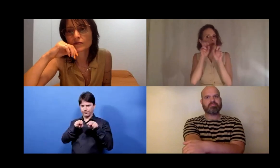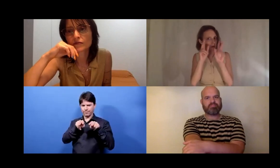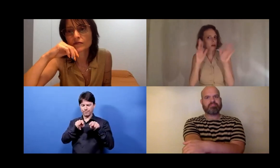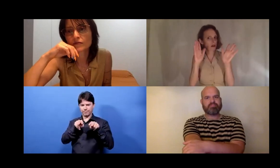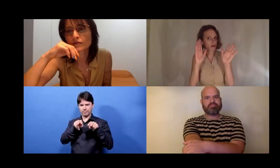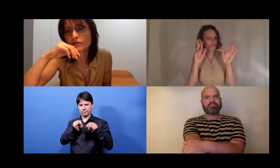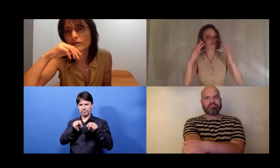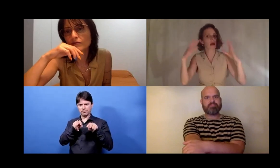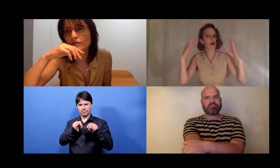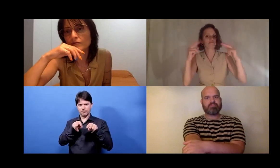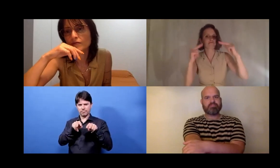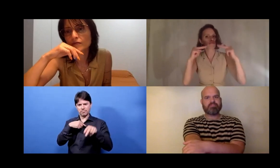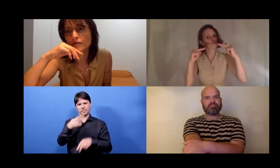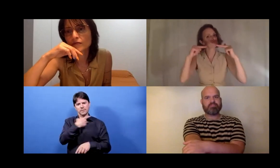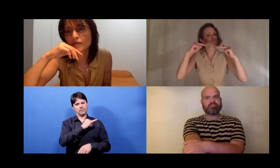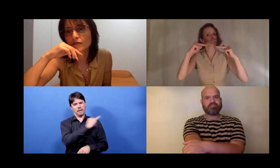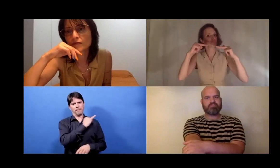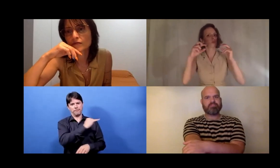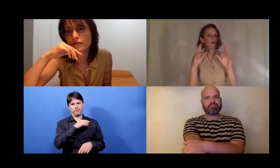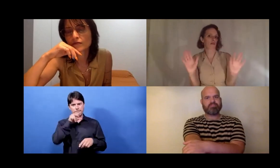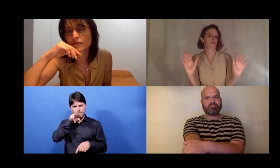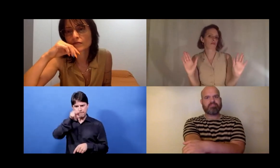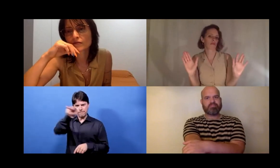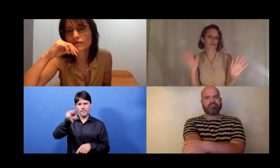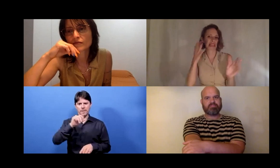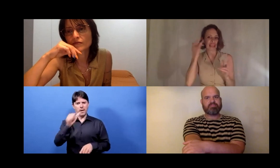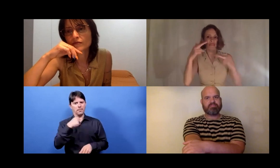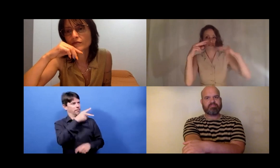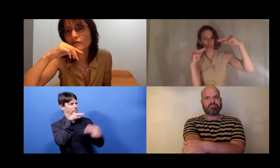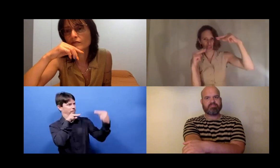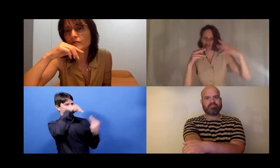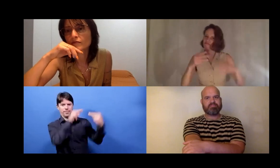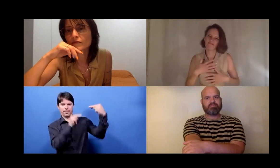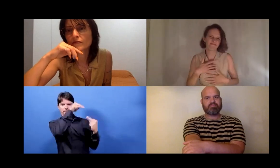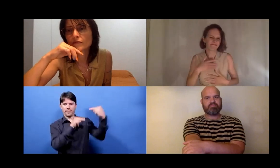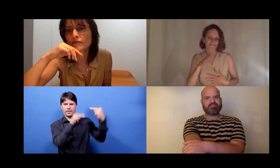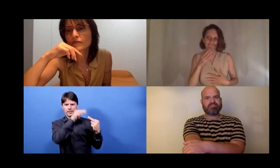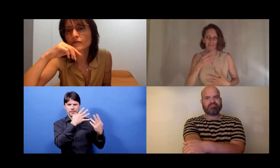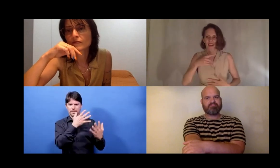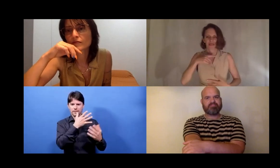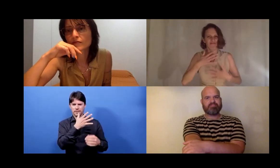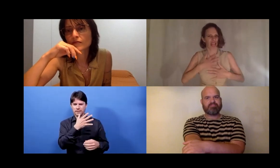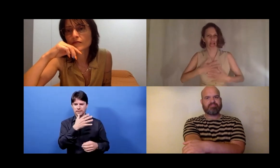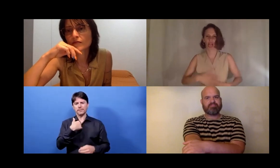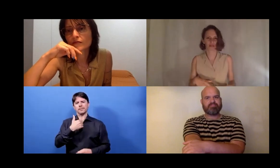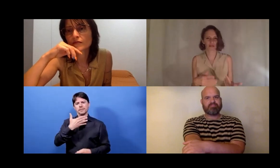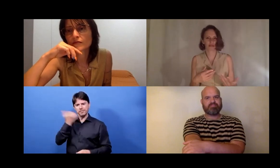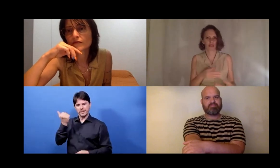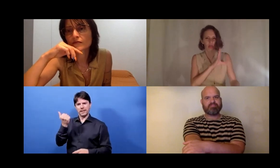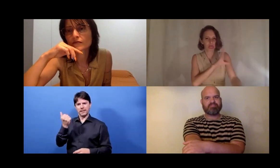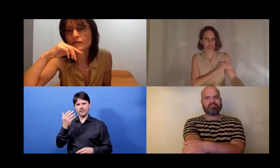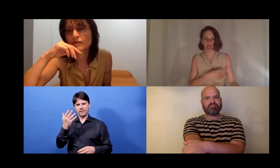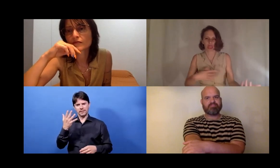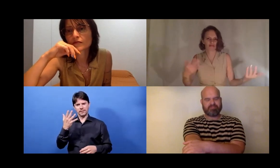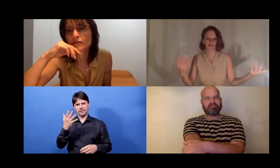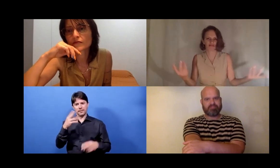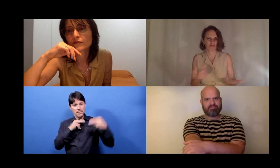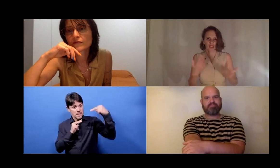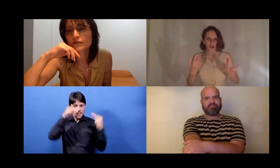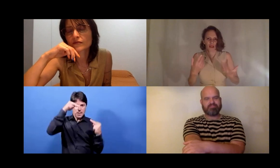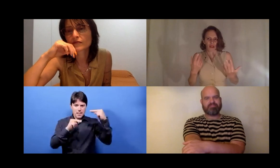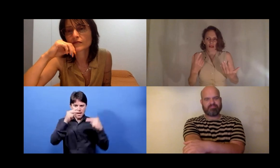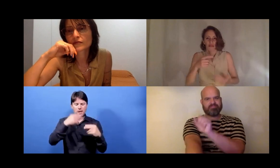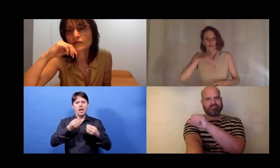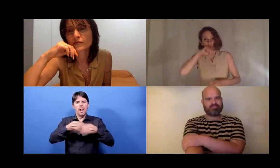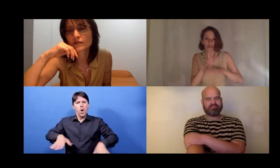And step-by-step you can learn from each other. But if this relationship is a constant power difference